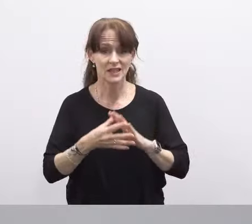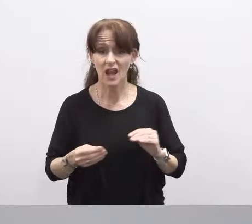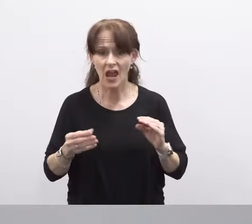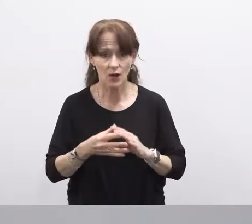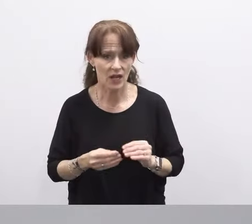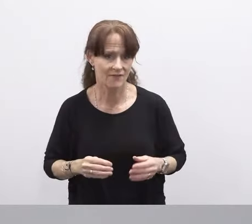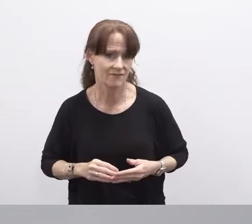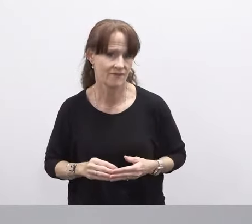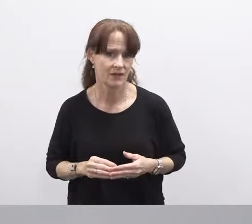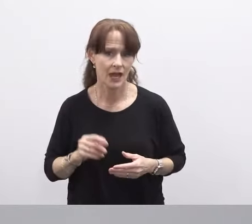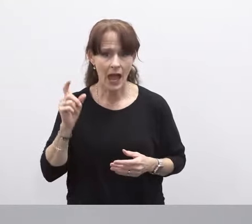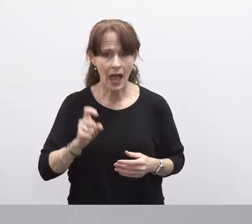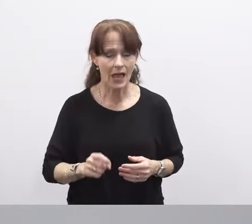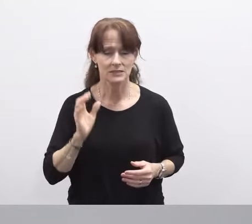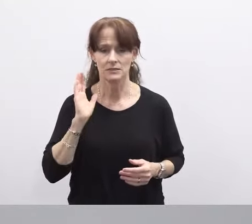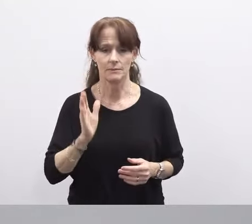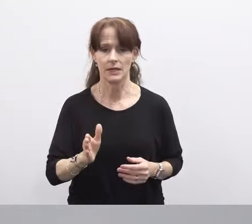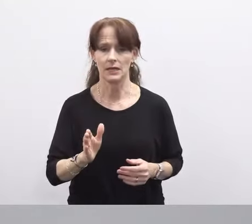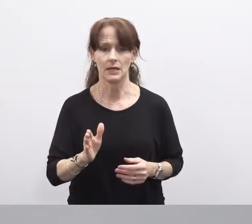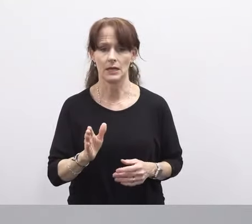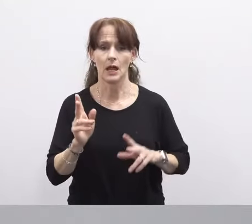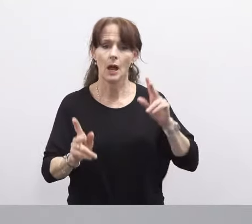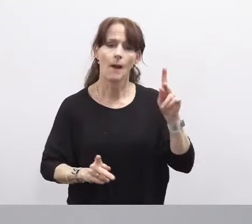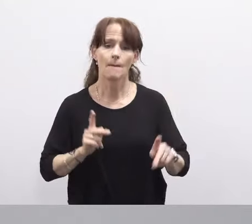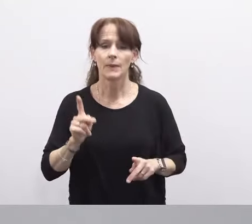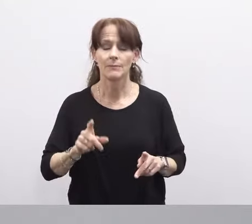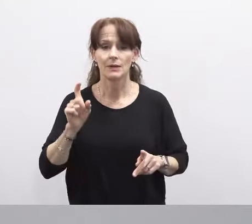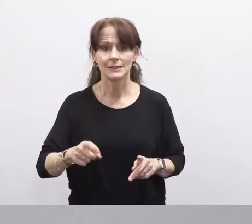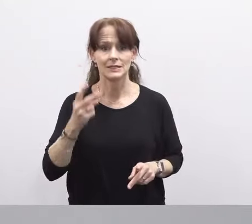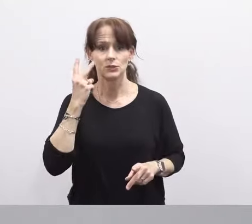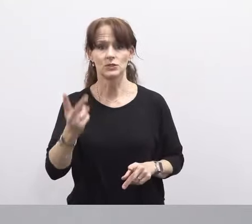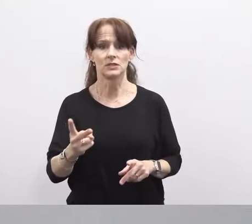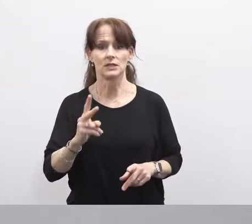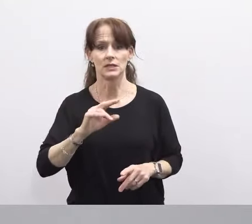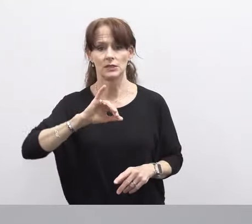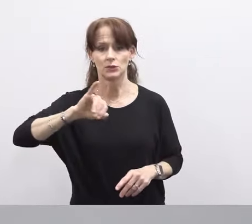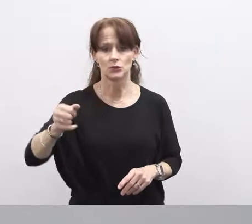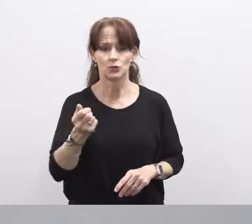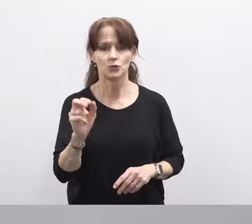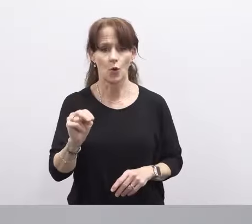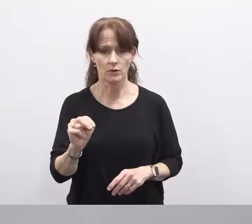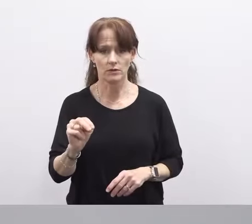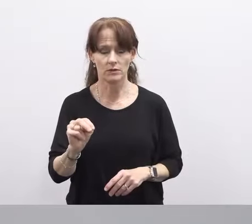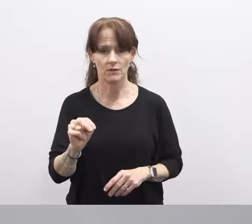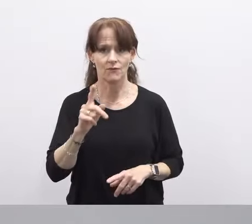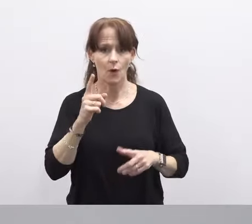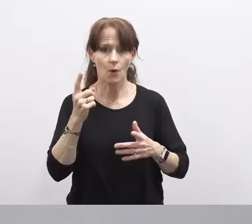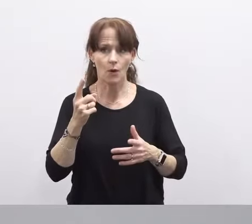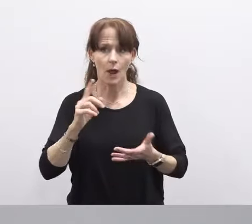It has to be, people need to see Jordan for what Jordan is today.